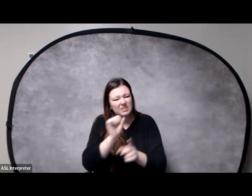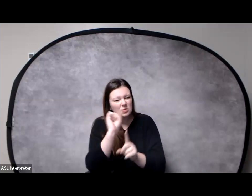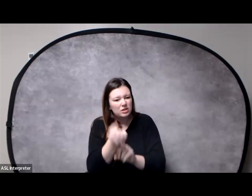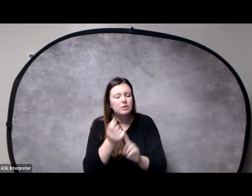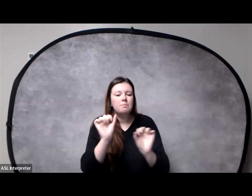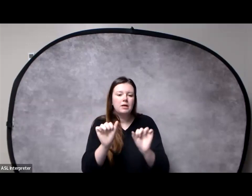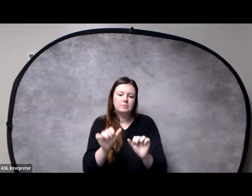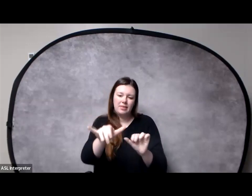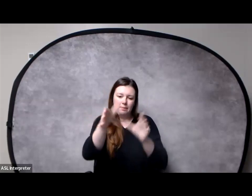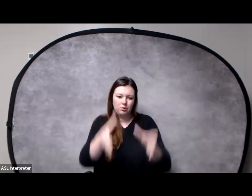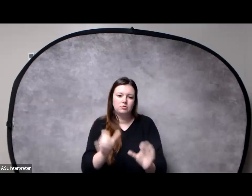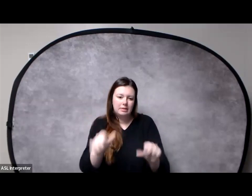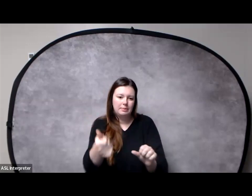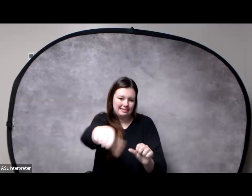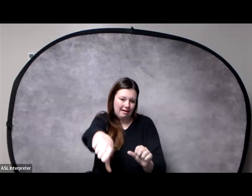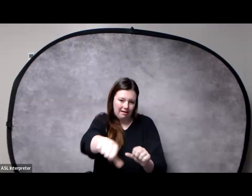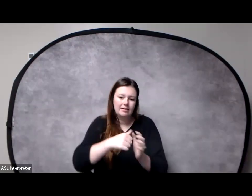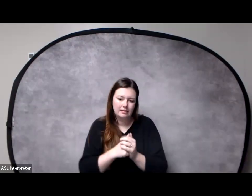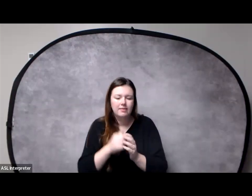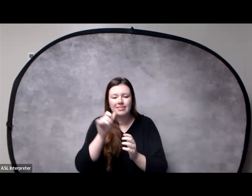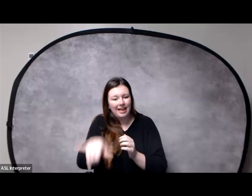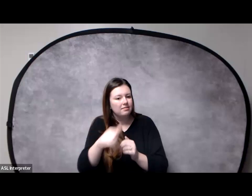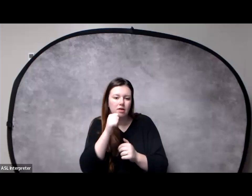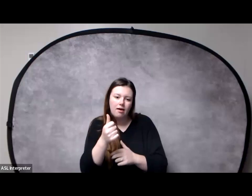discriminatory under the proposed rule.